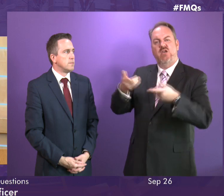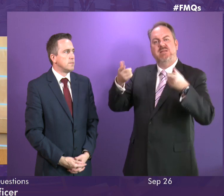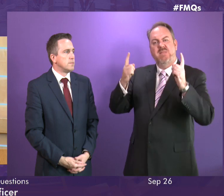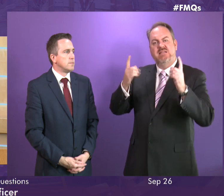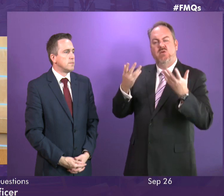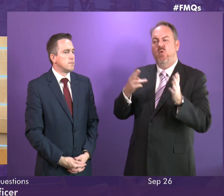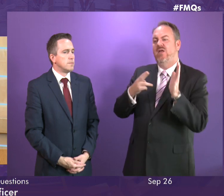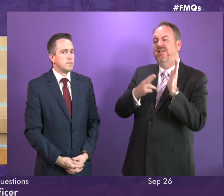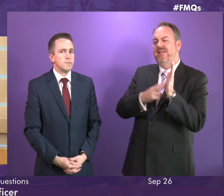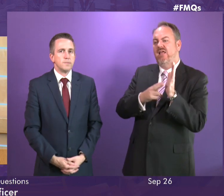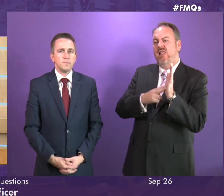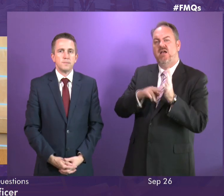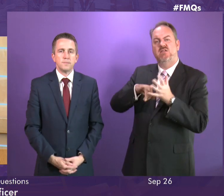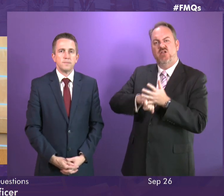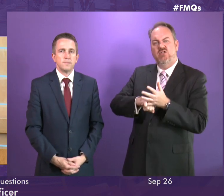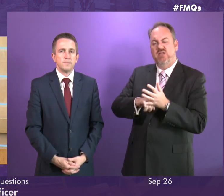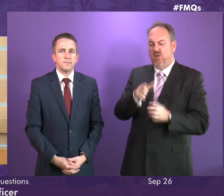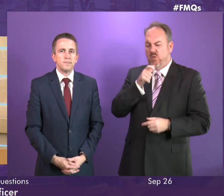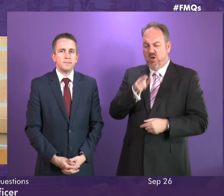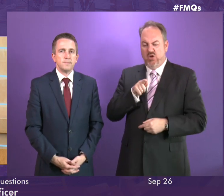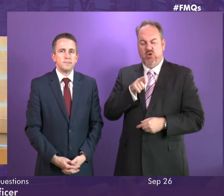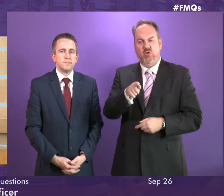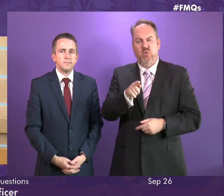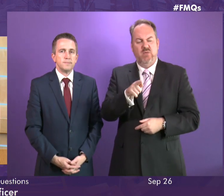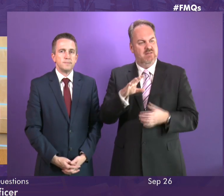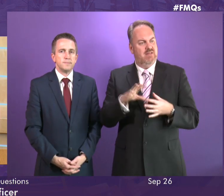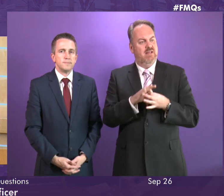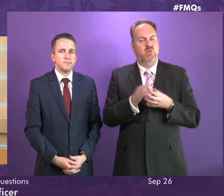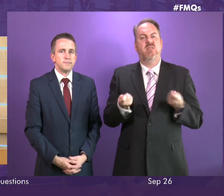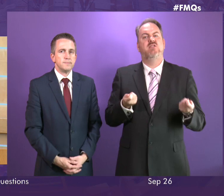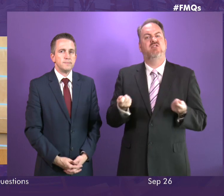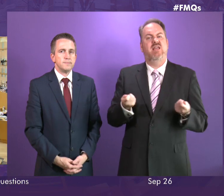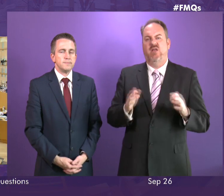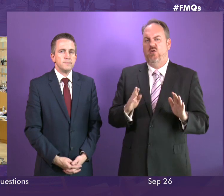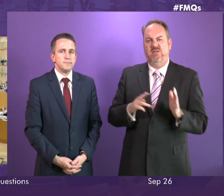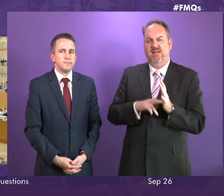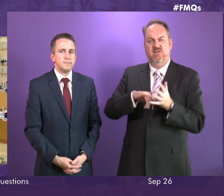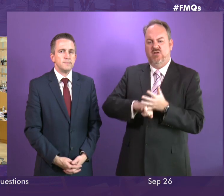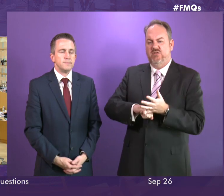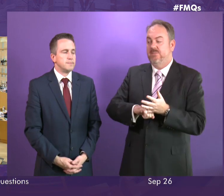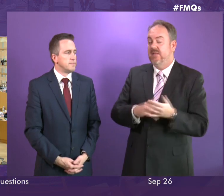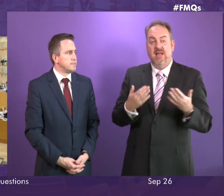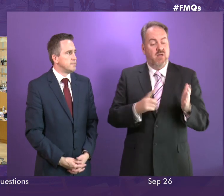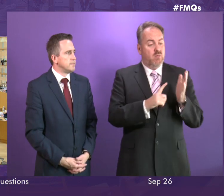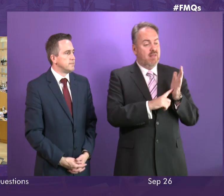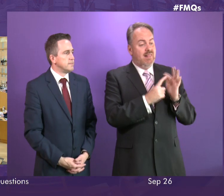should not use “you”, which applies to the chair. General Practice Closure (Bridge of Earn) Liz Smith (Mid Scotland and Fife) (Con):